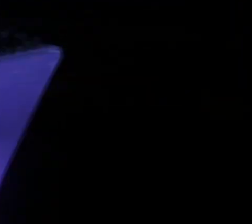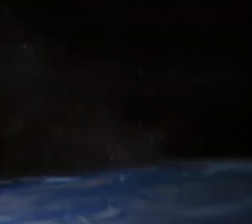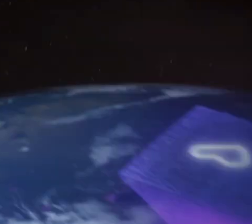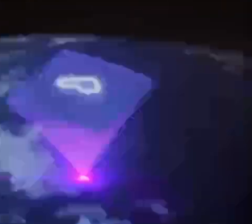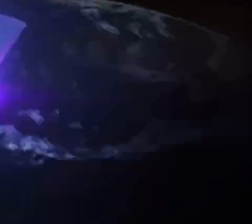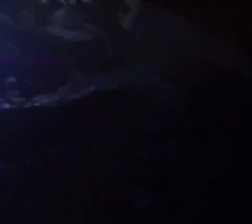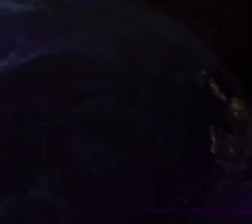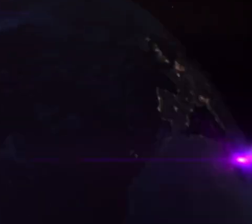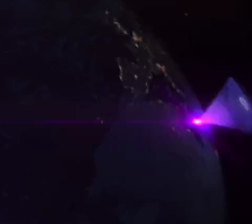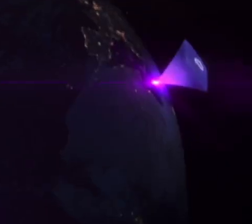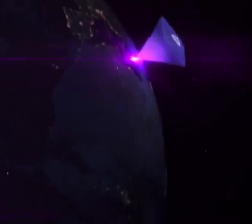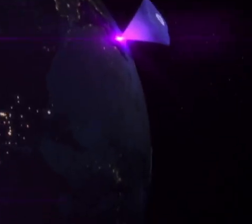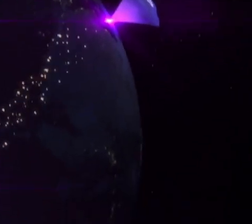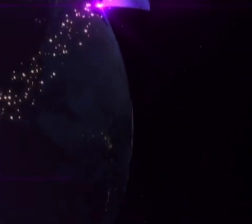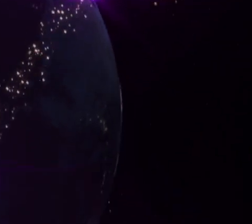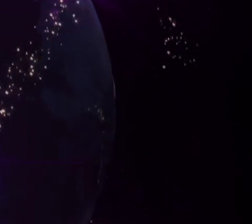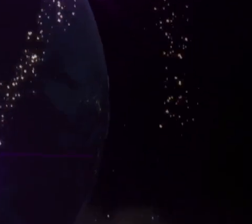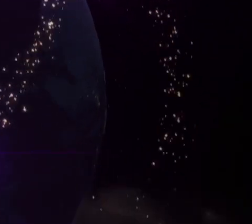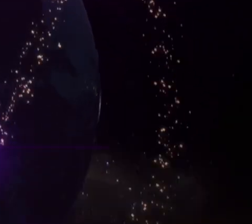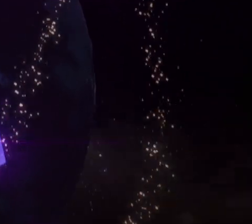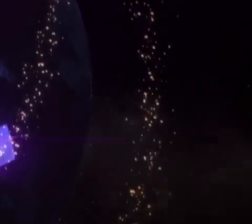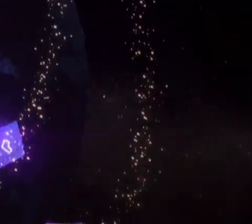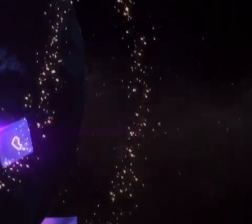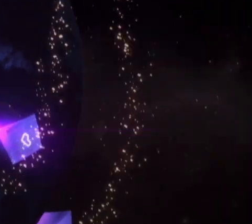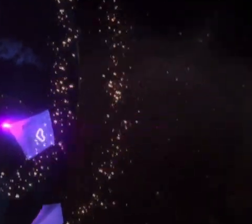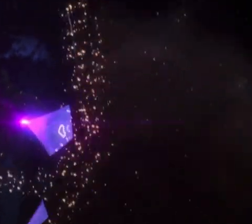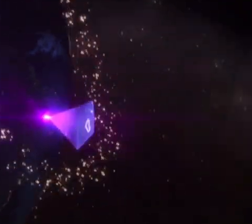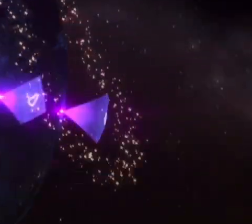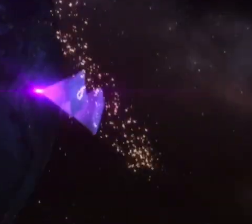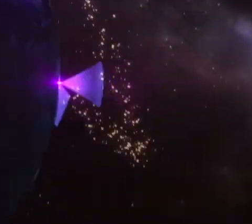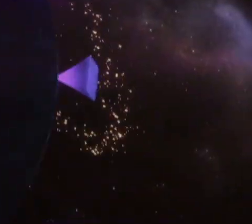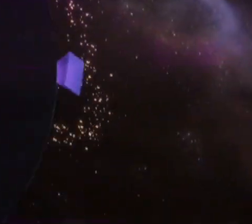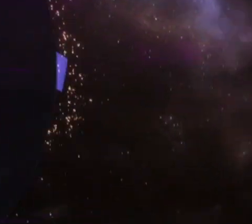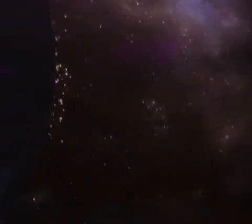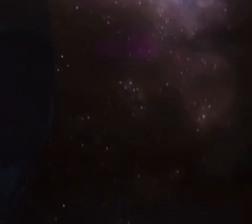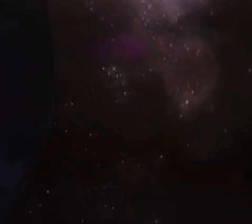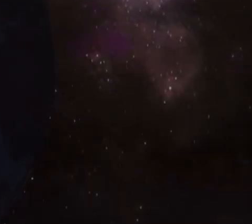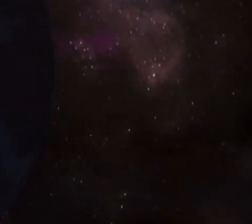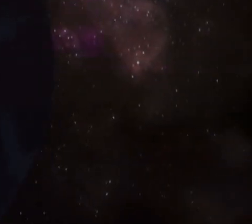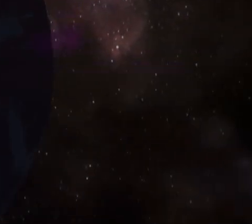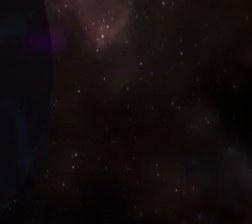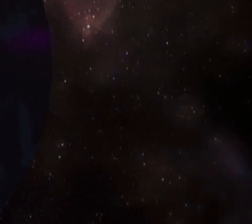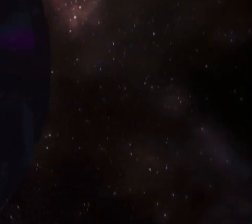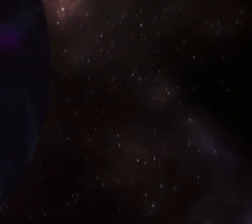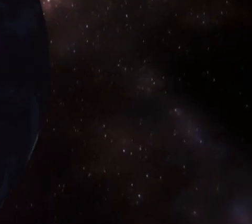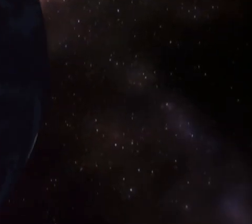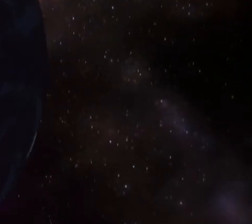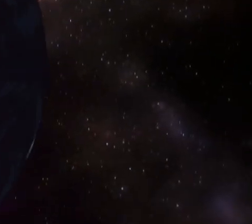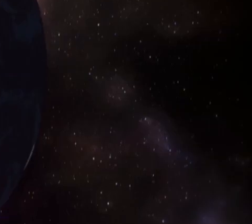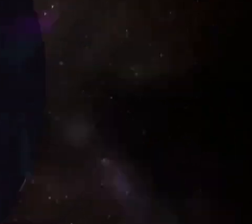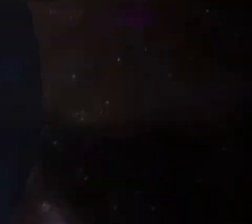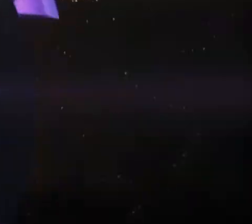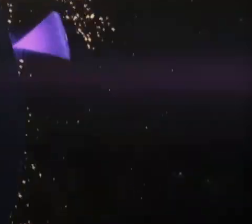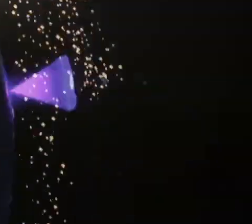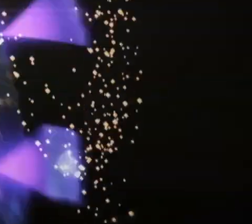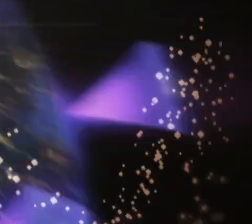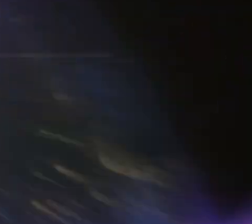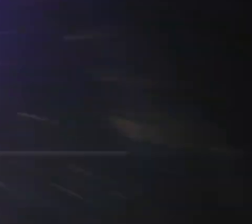on physical tracks across the globe with more chances to qualify for one of 50 coveted spots in the championships at re:Invent.